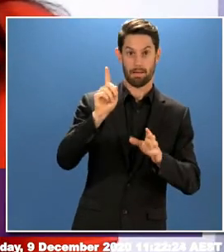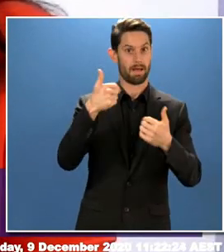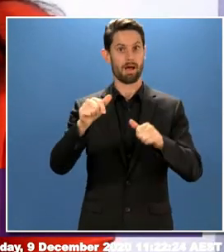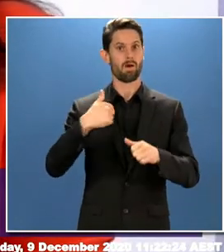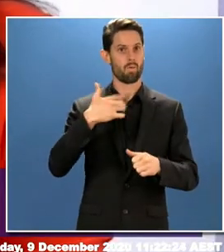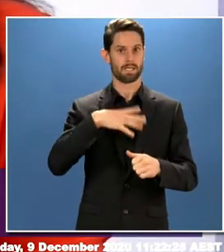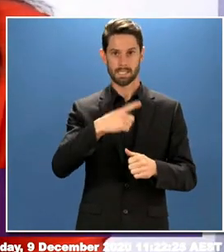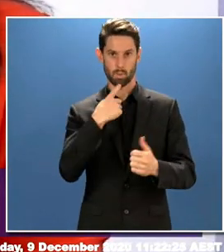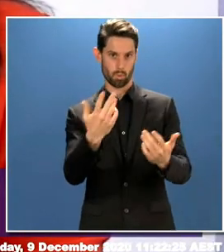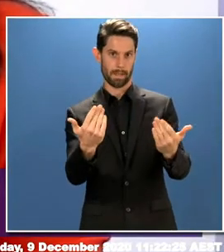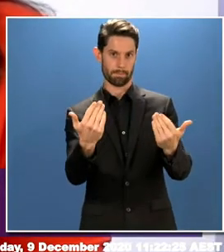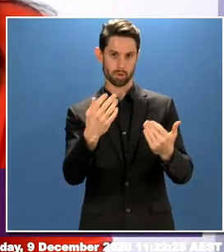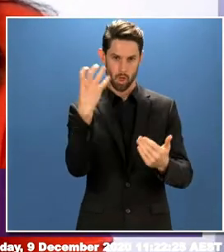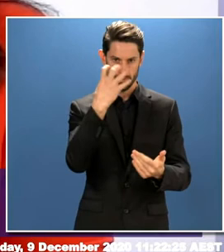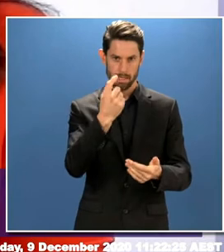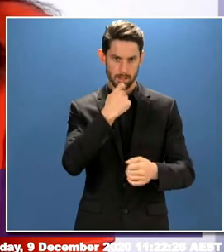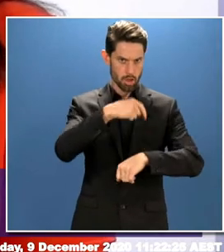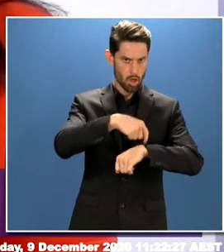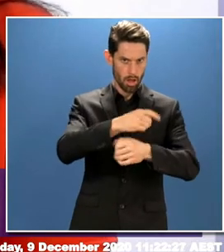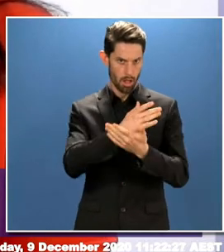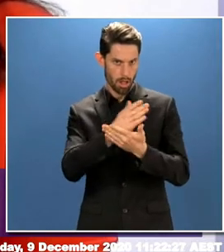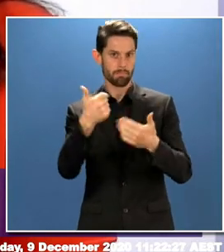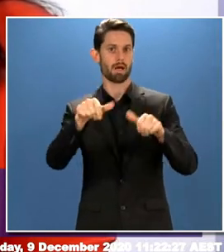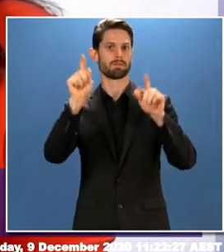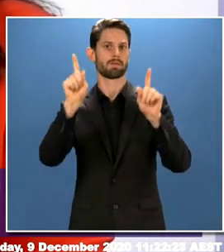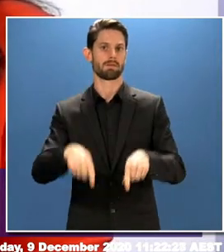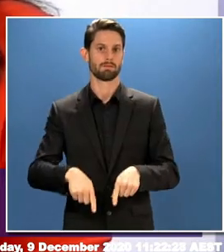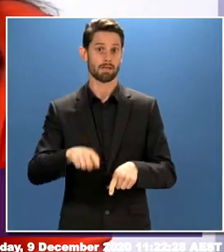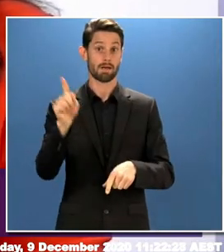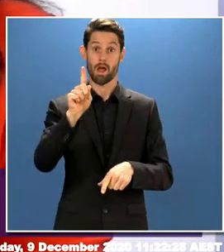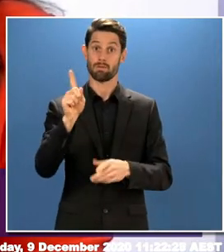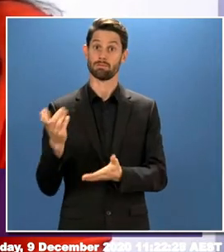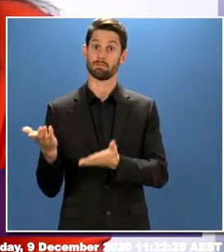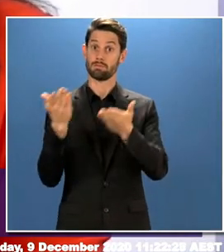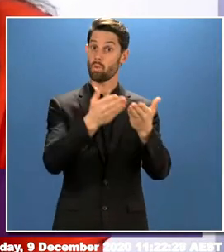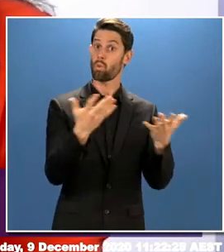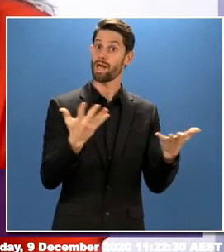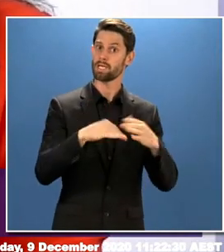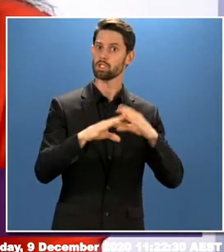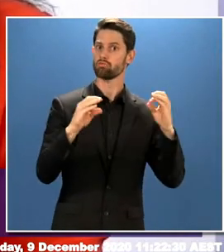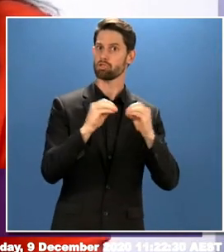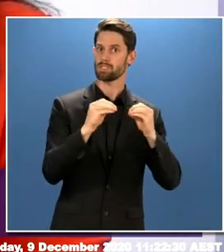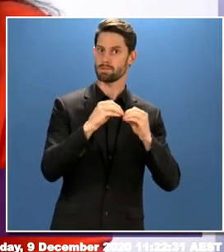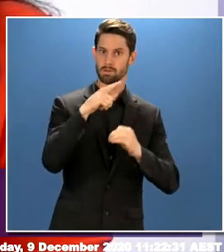I apologise for that short delay. We will return to Brisbane for our next two witnesses.